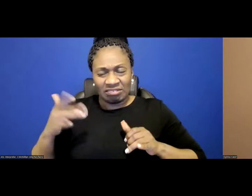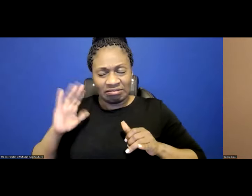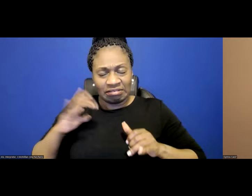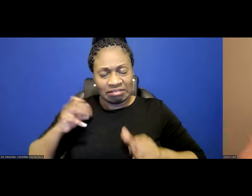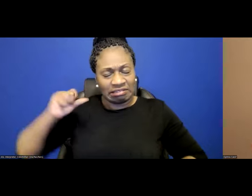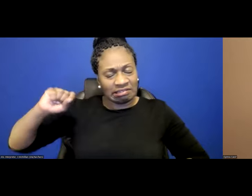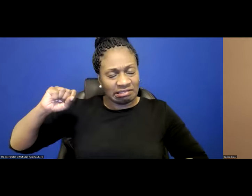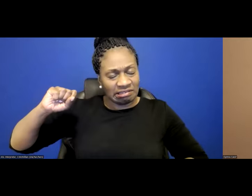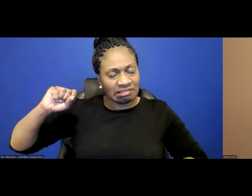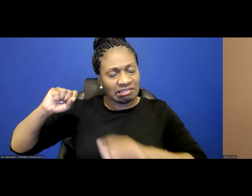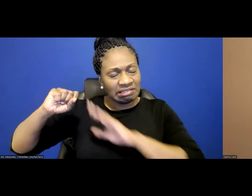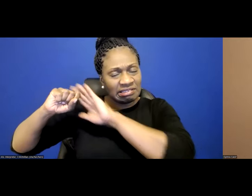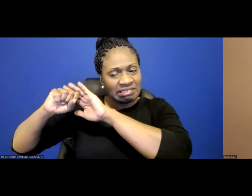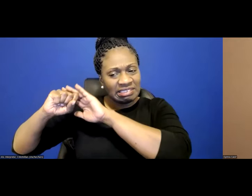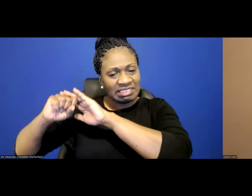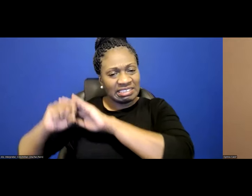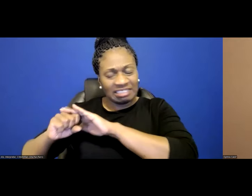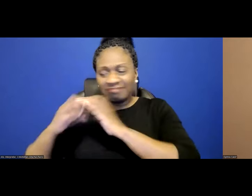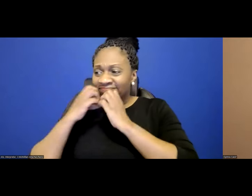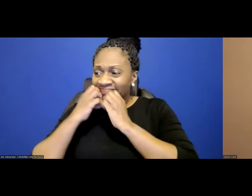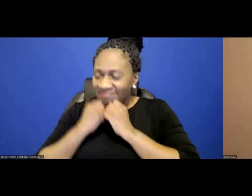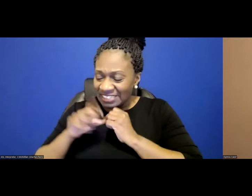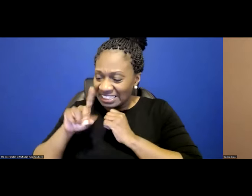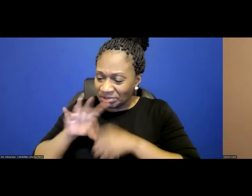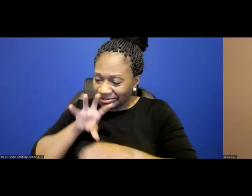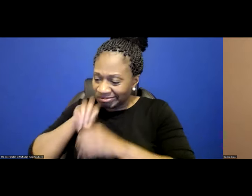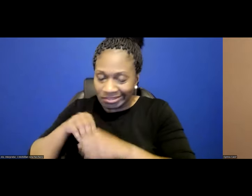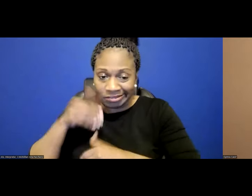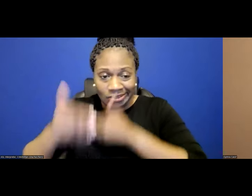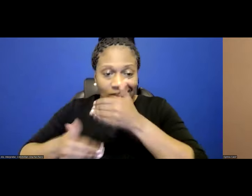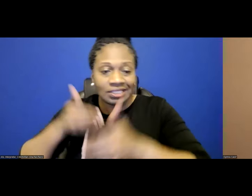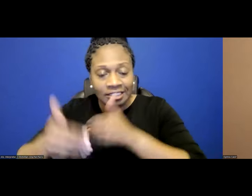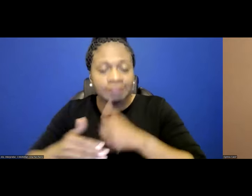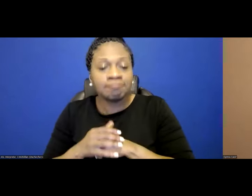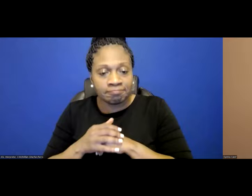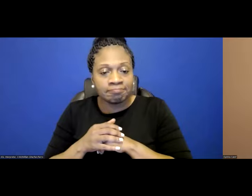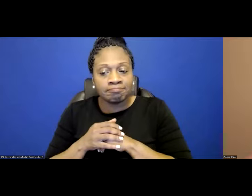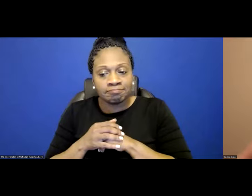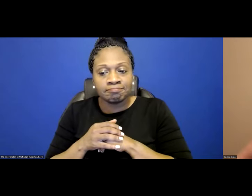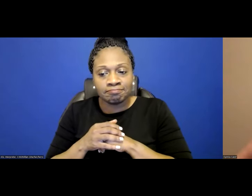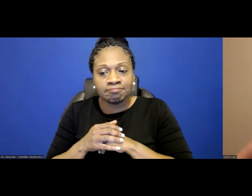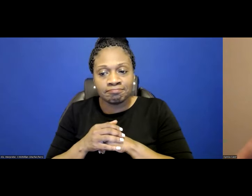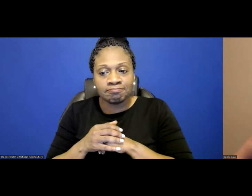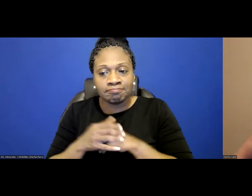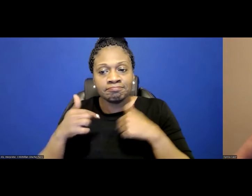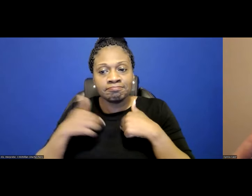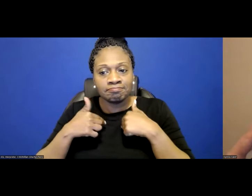to kind of embracing my disability as part of that process. I moved forward thinking a little bit more about,